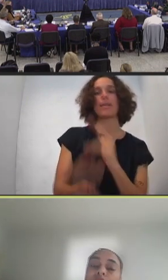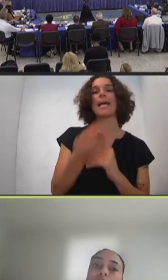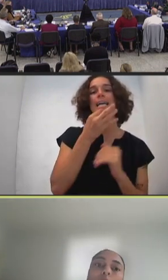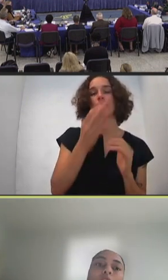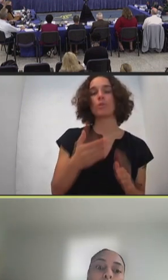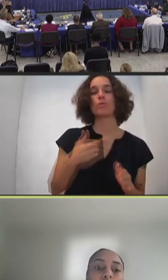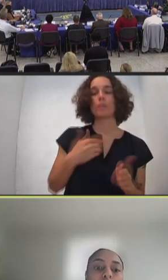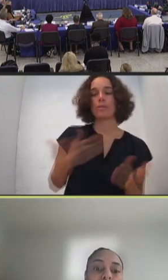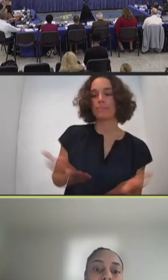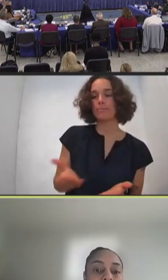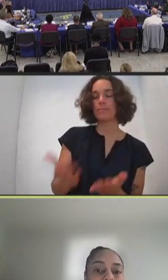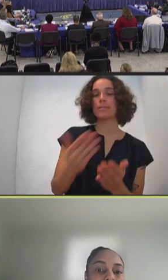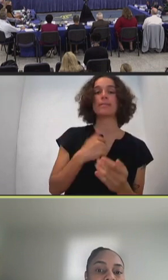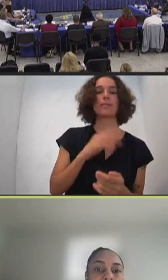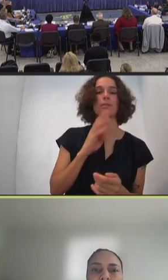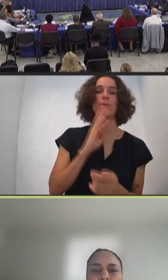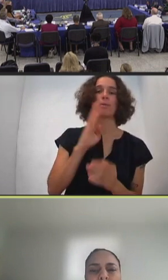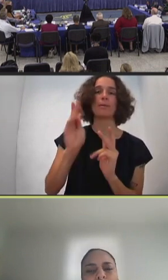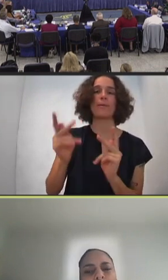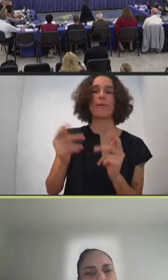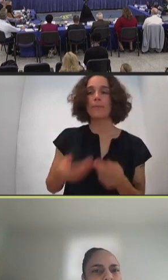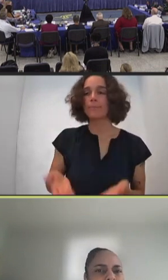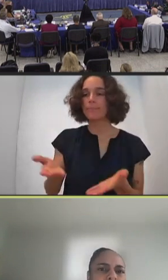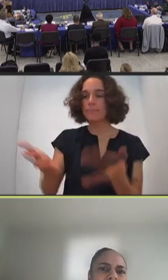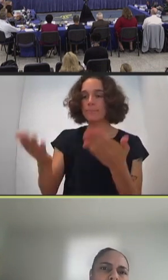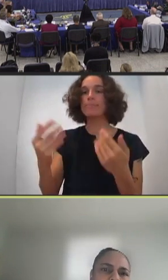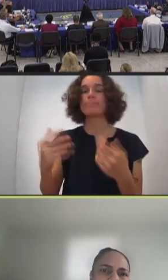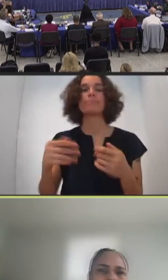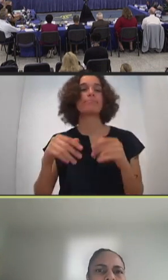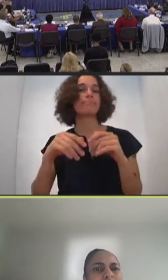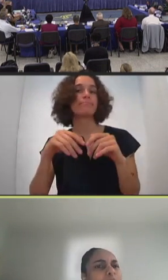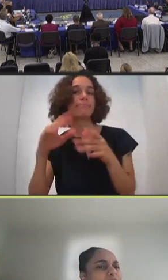And so, our partners are featuring them on their blog posts, on their websites, on their